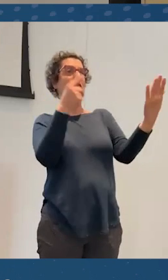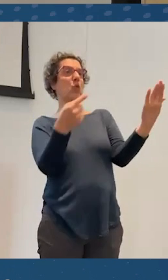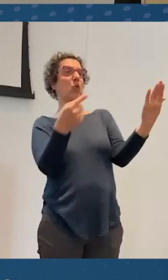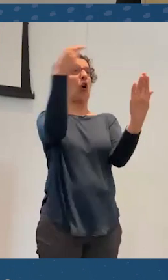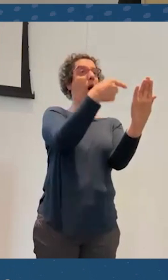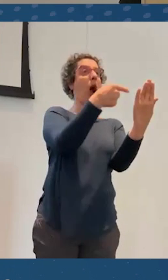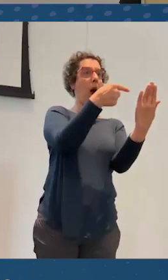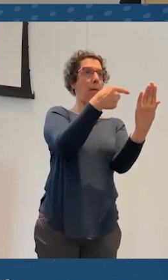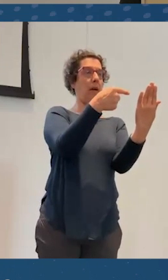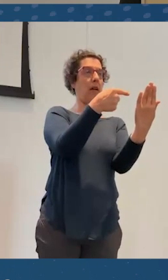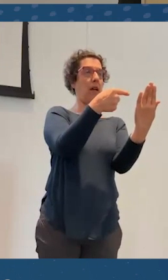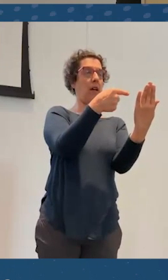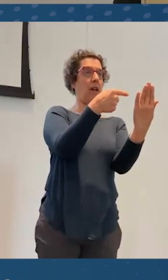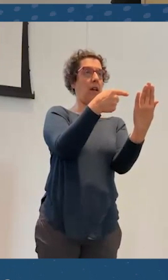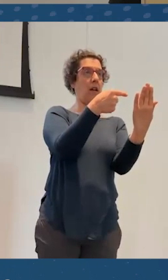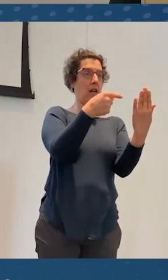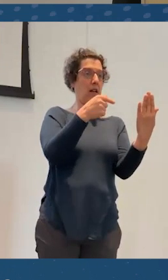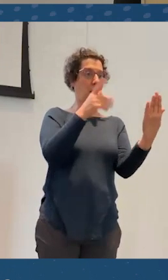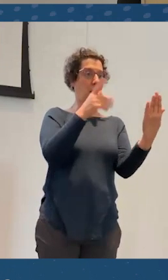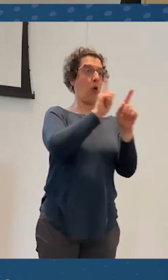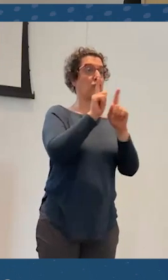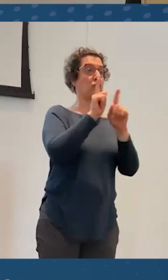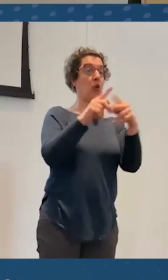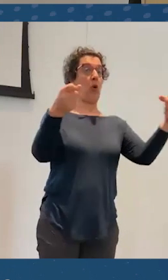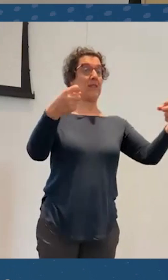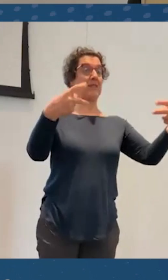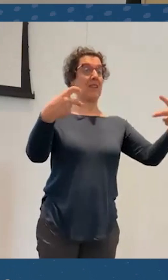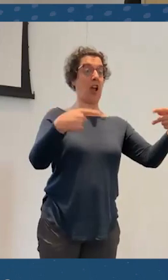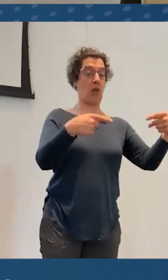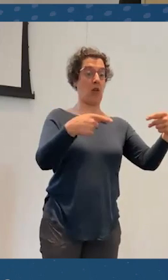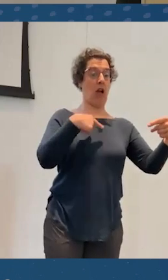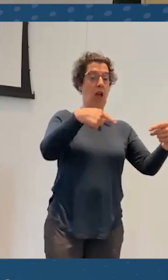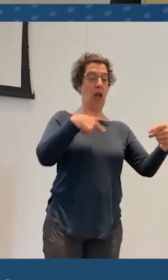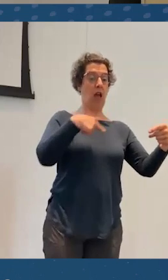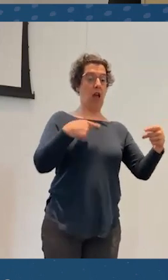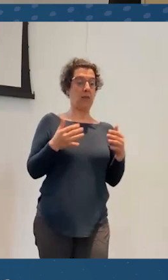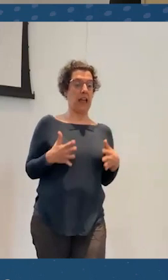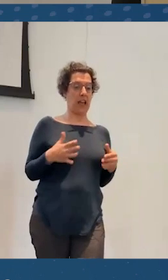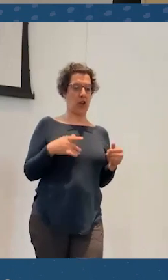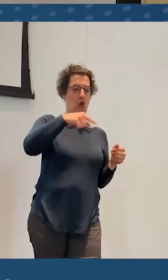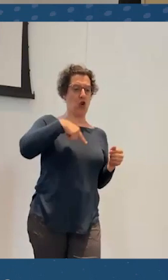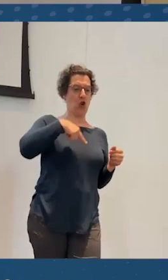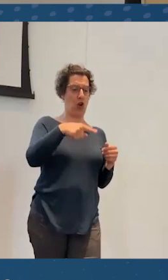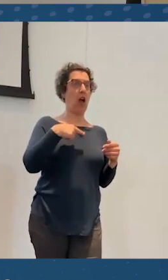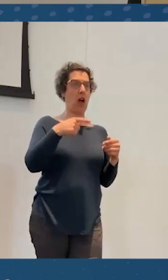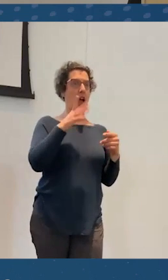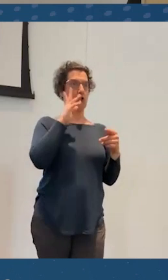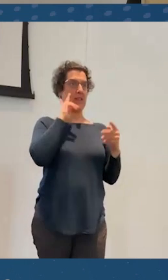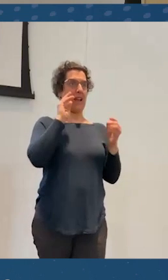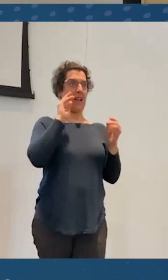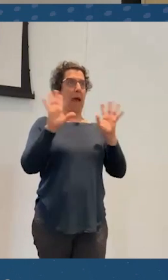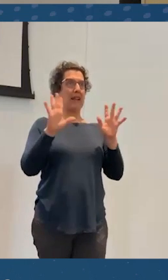that are between the player and the subtitles. And then there's always the option